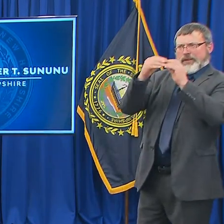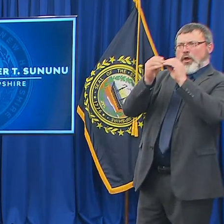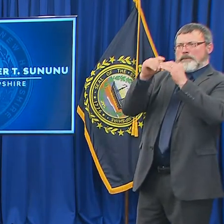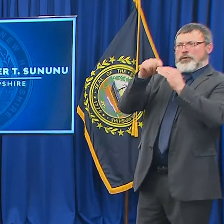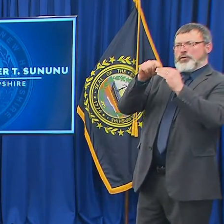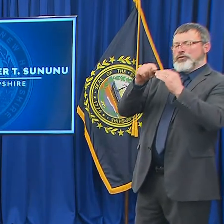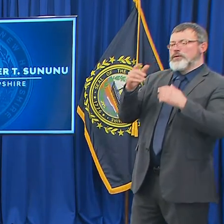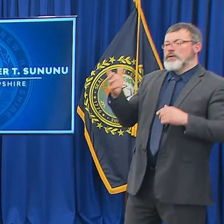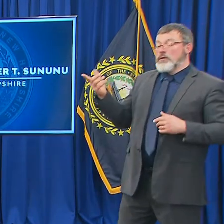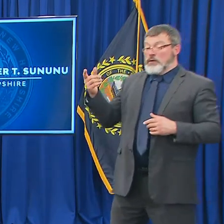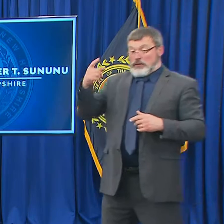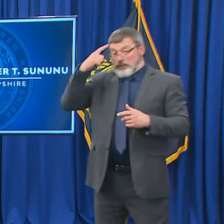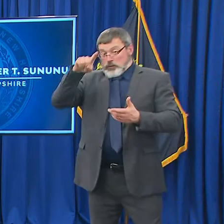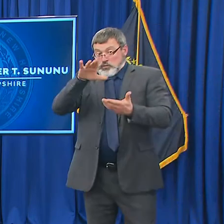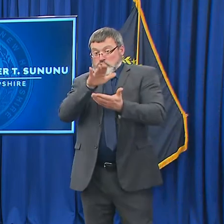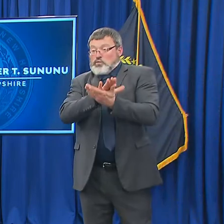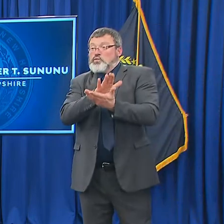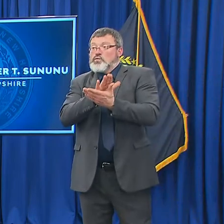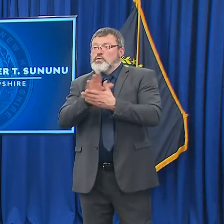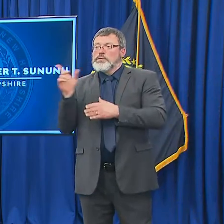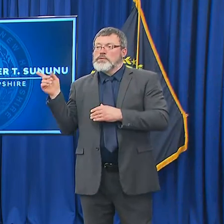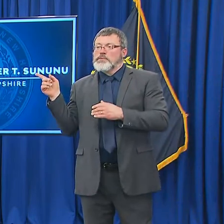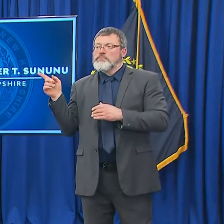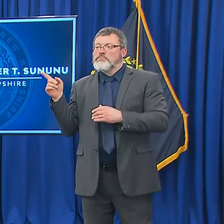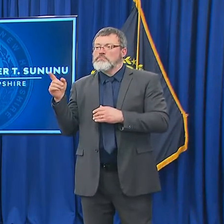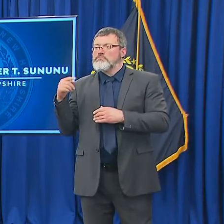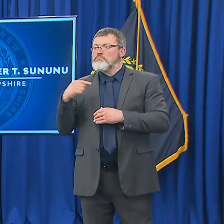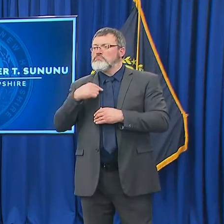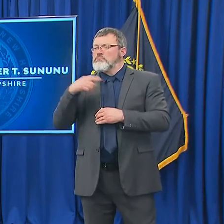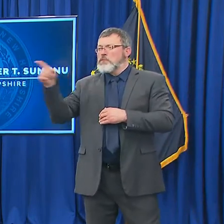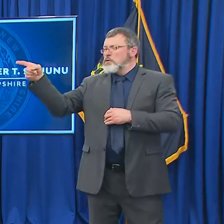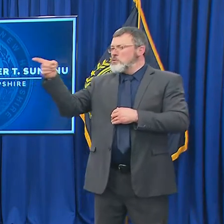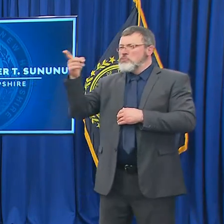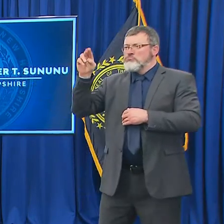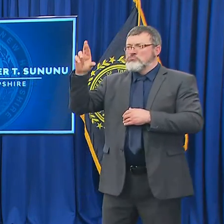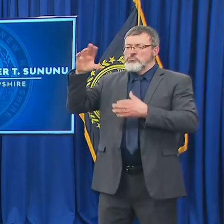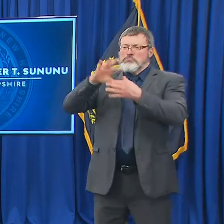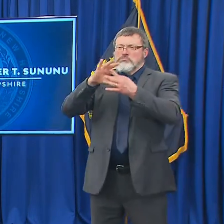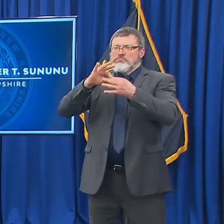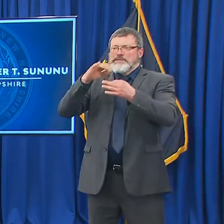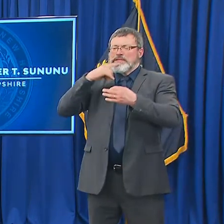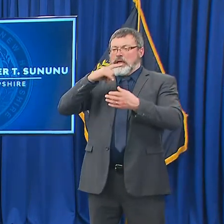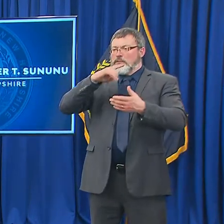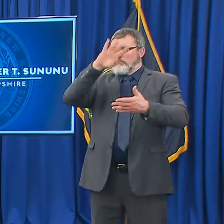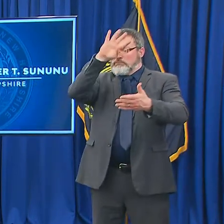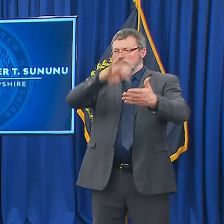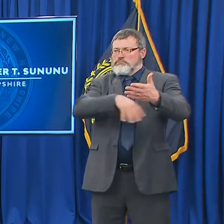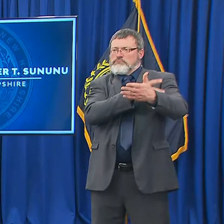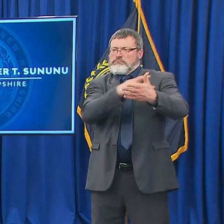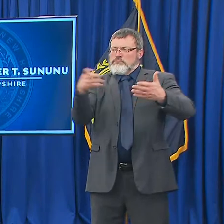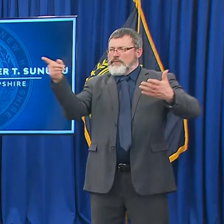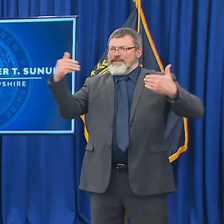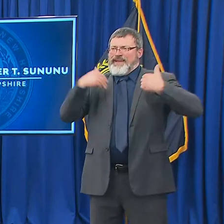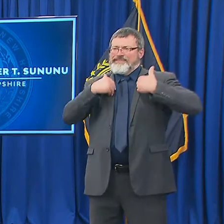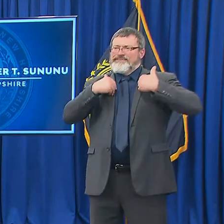in terms of that document that helps schools identify when they should and shouldn't be moving phase to whether it's